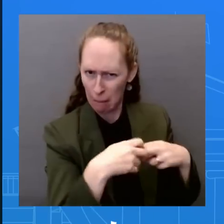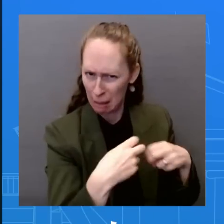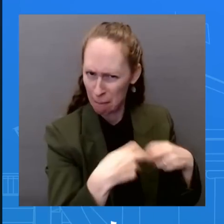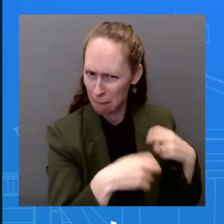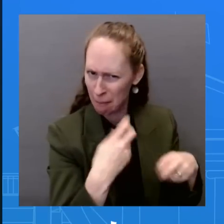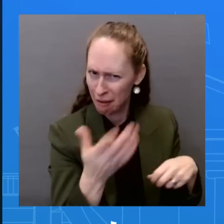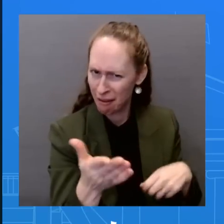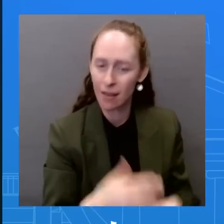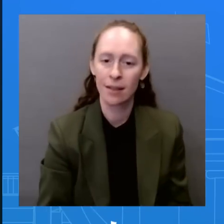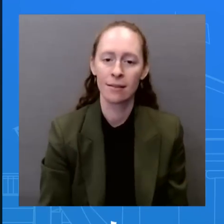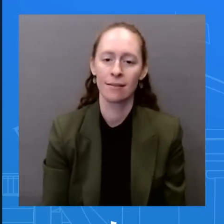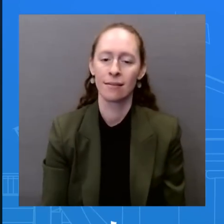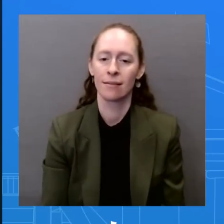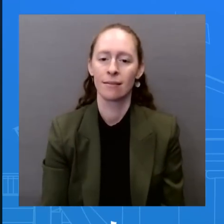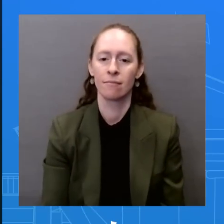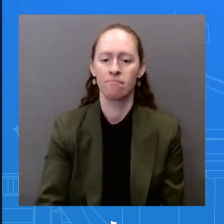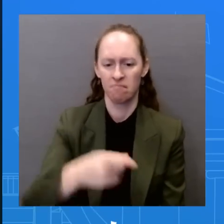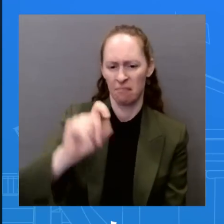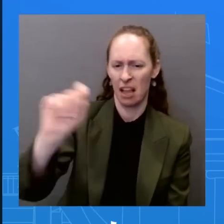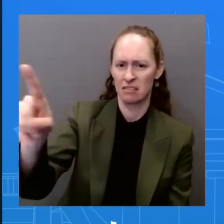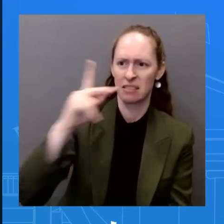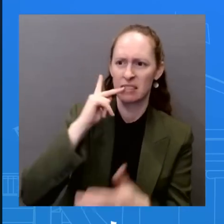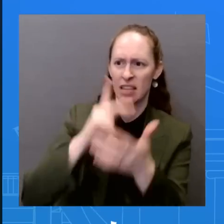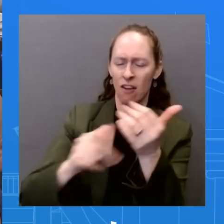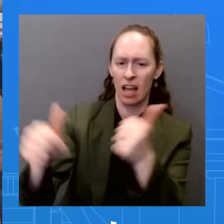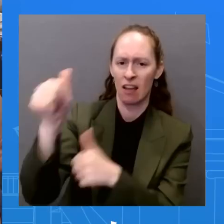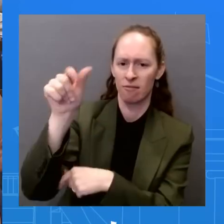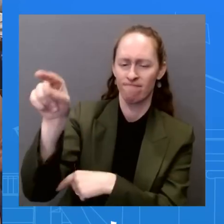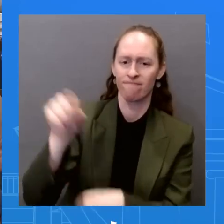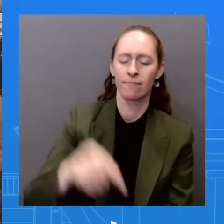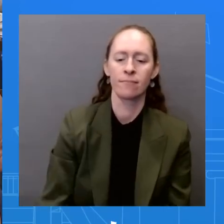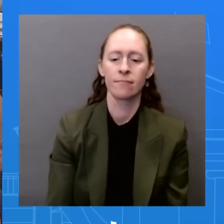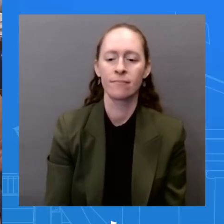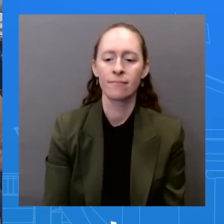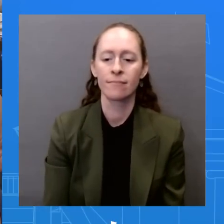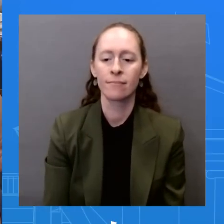But if you have another question, I'm happy to take it. The Press: Sure.